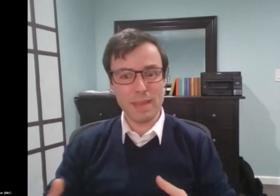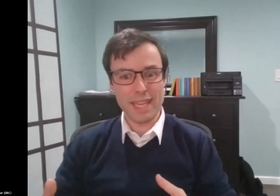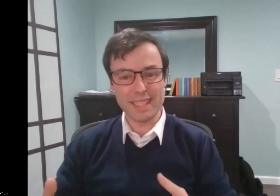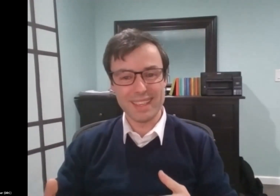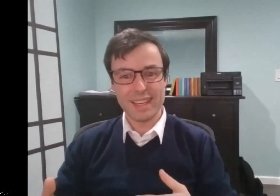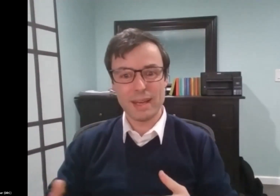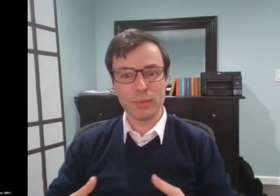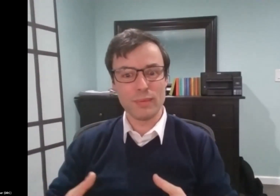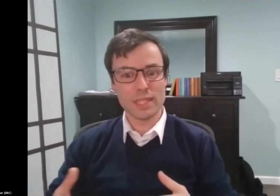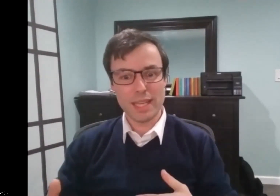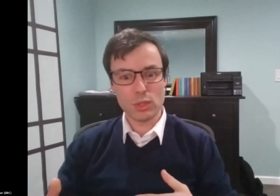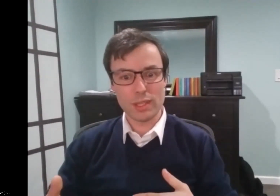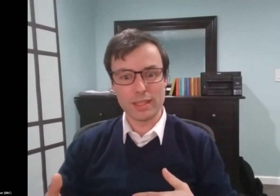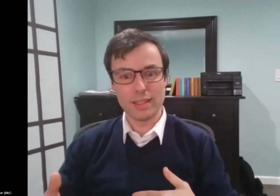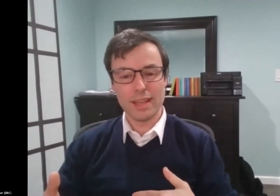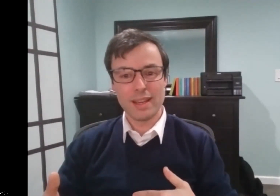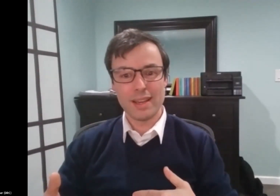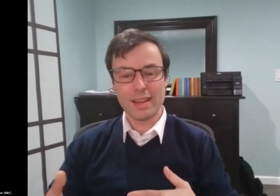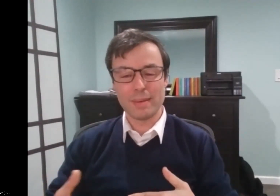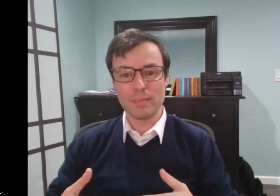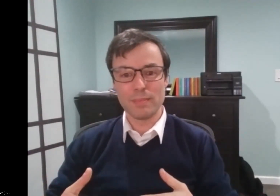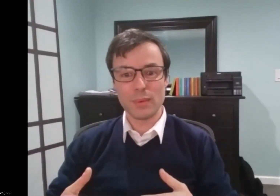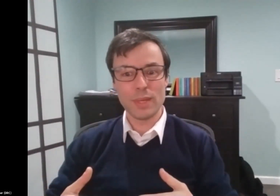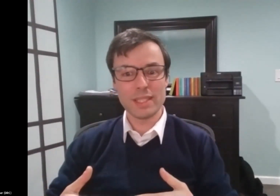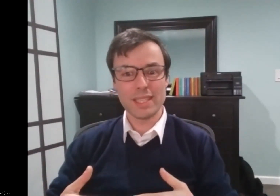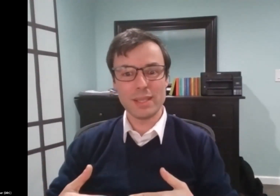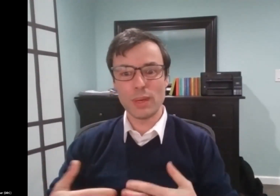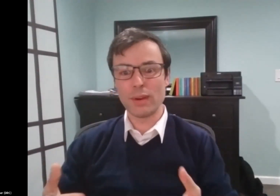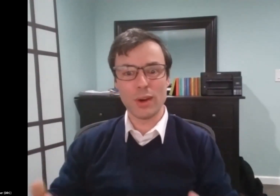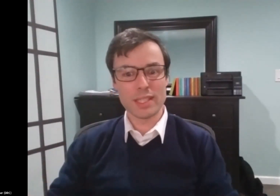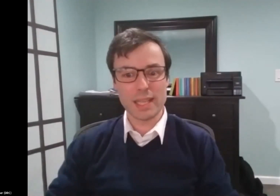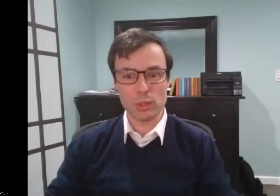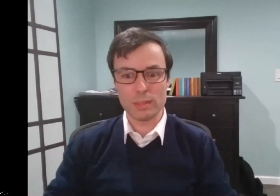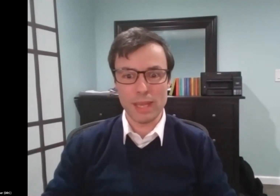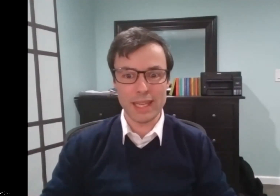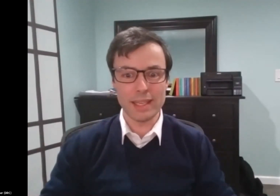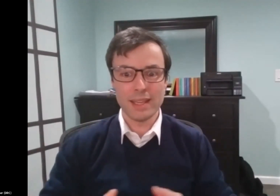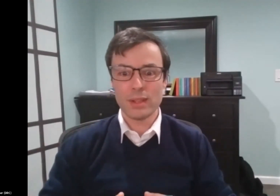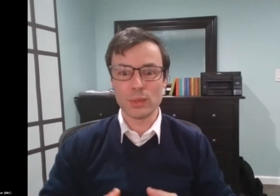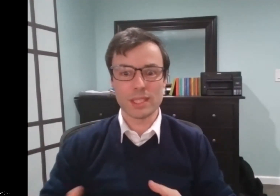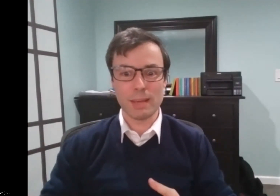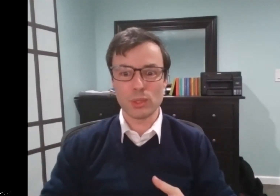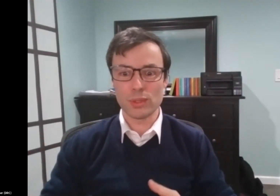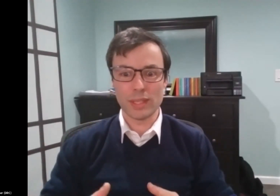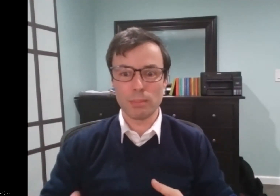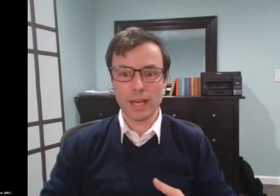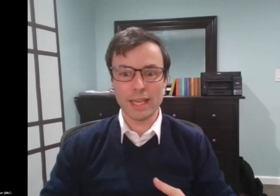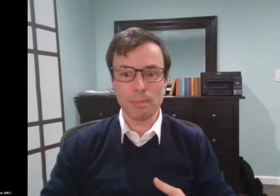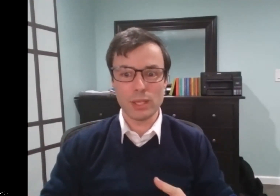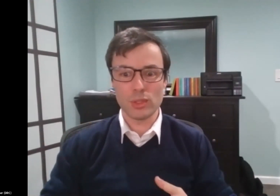practice. We see some hospitals that still don't have public exceptions that can be made for visitation